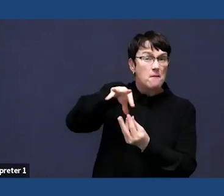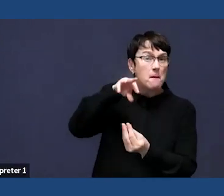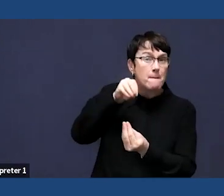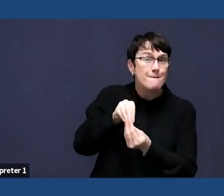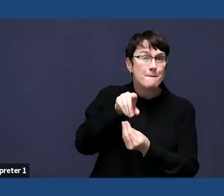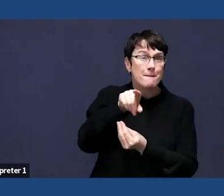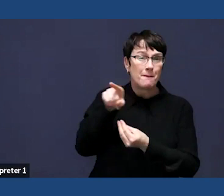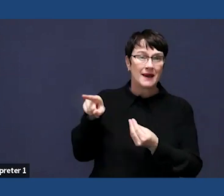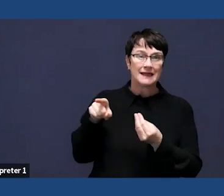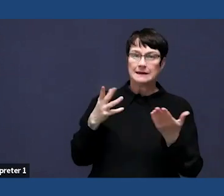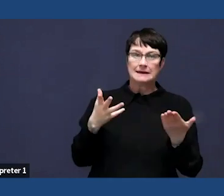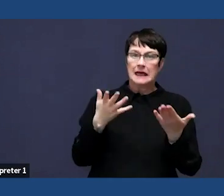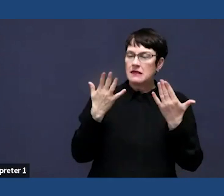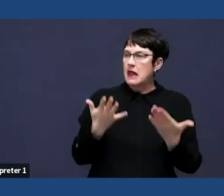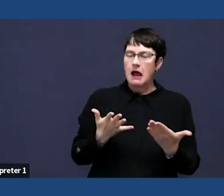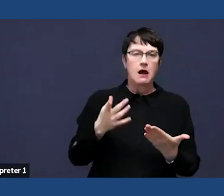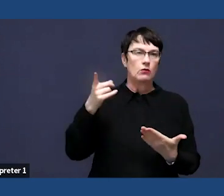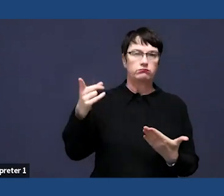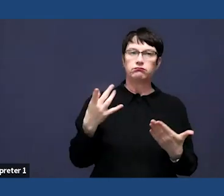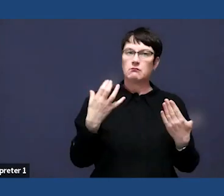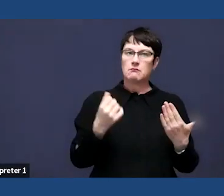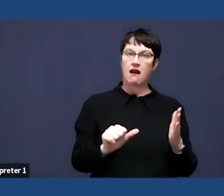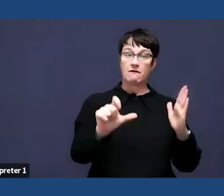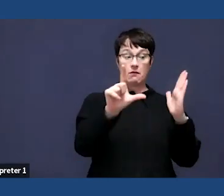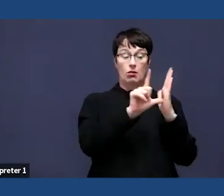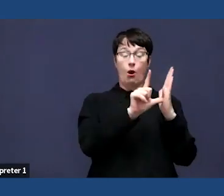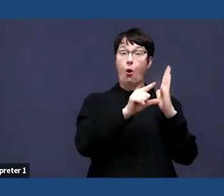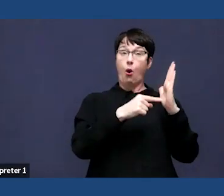including the adequate treatment of complaints.